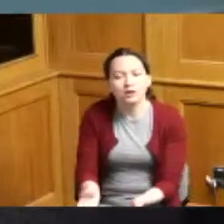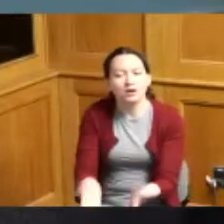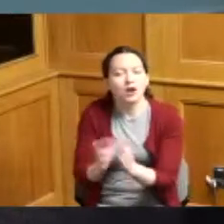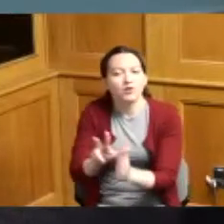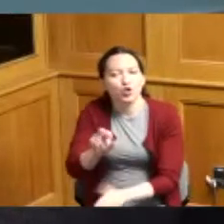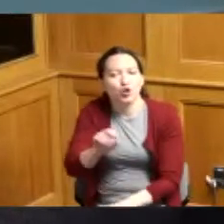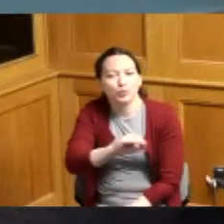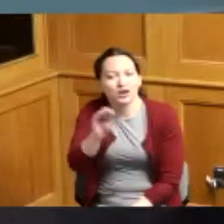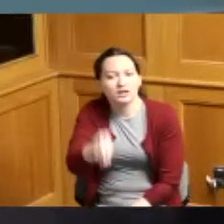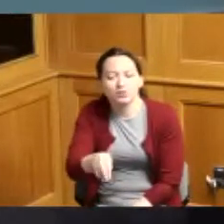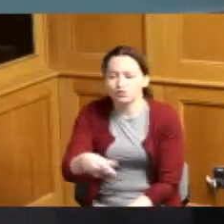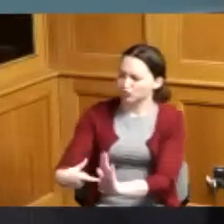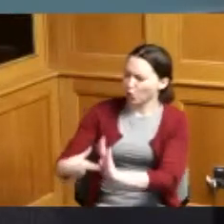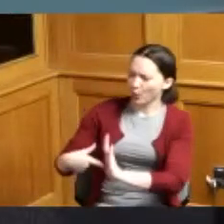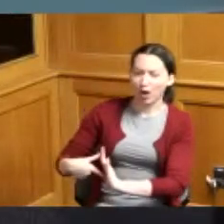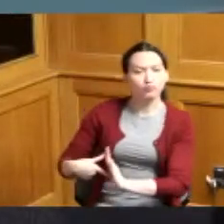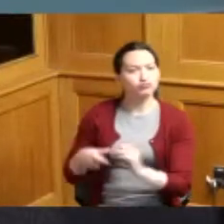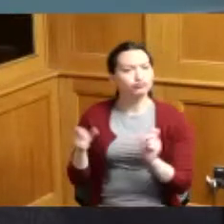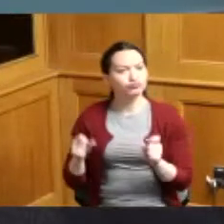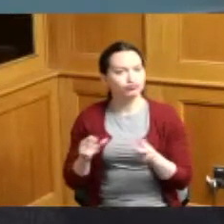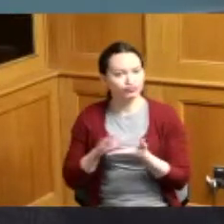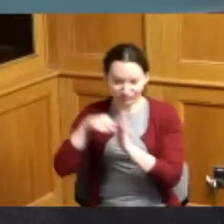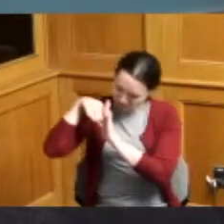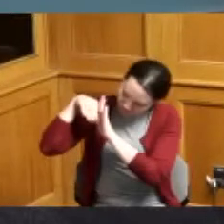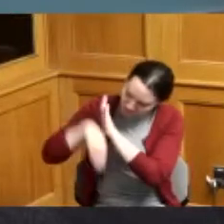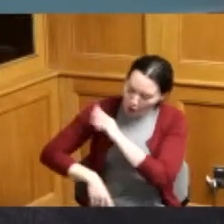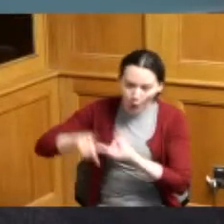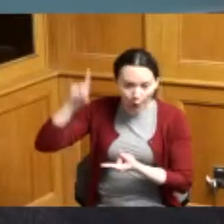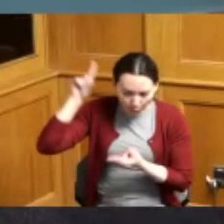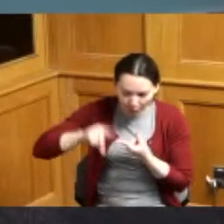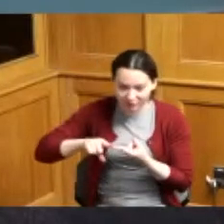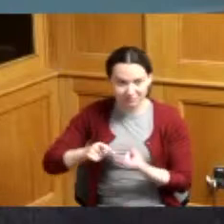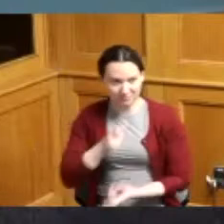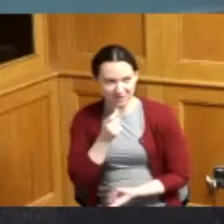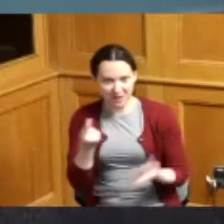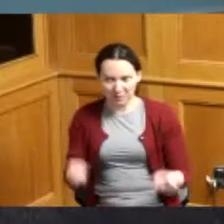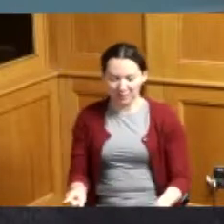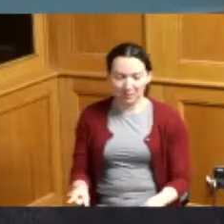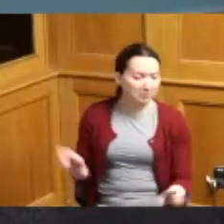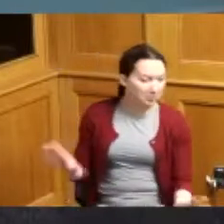you was showing me that we was going bankrupt and we didn't go bankrupt so I just want to make sure